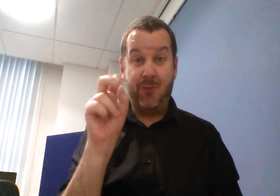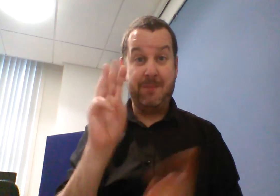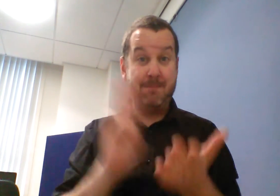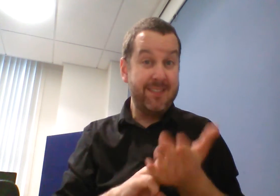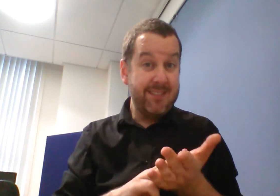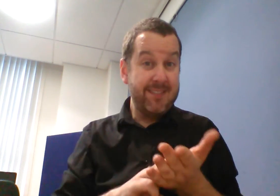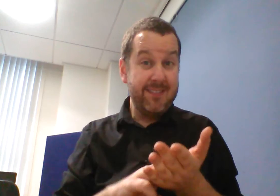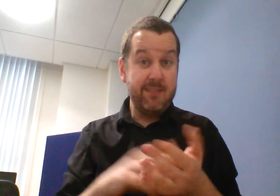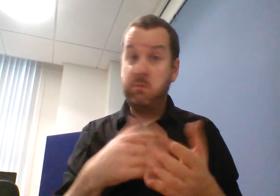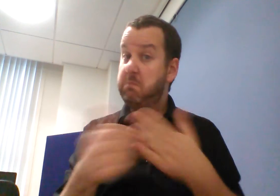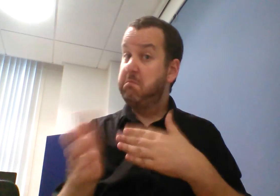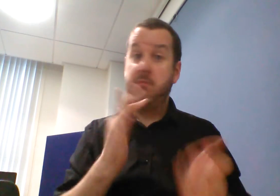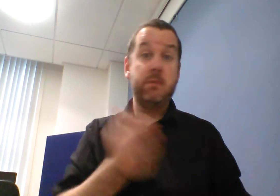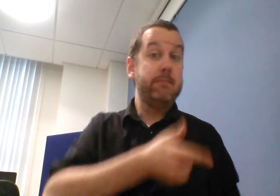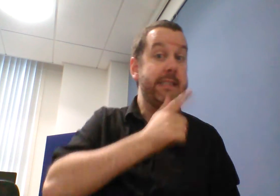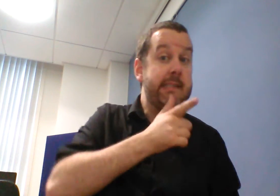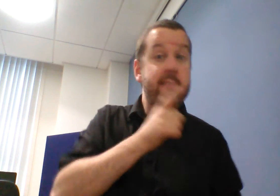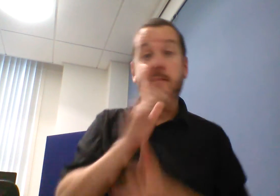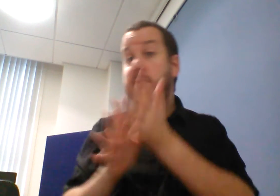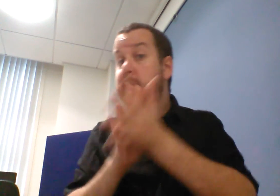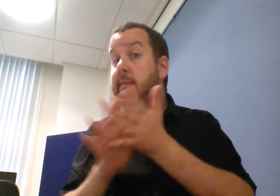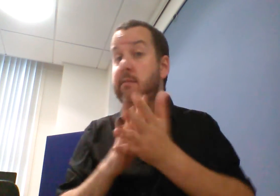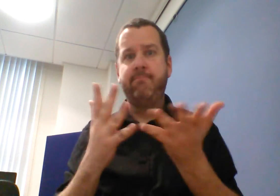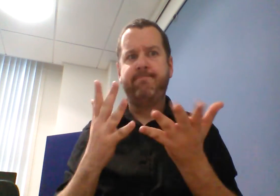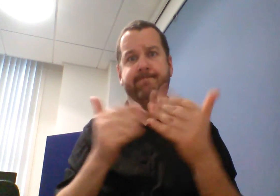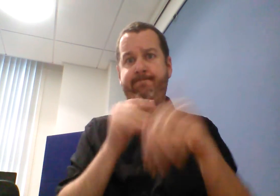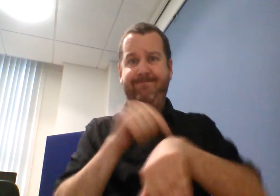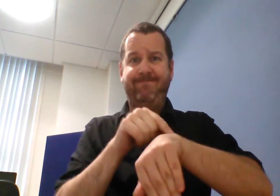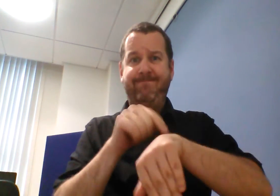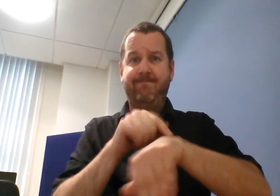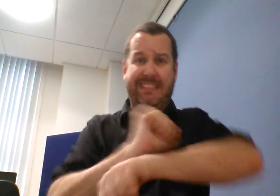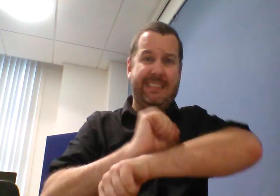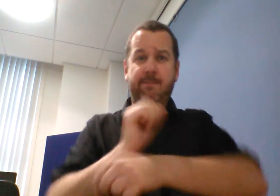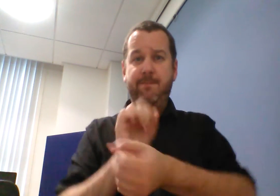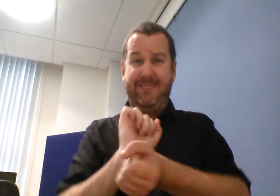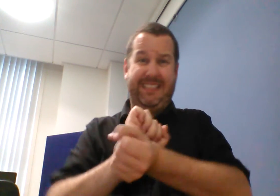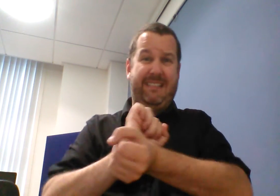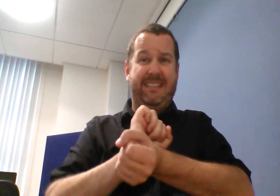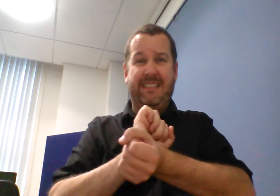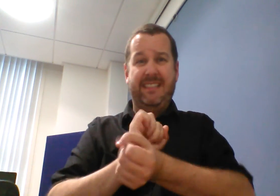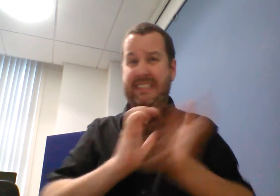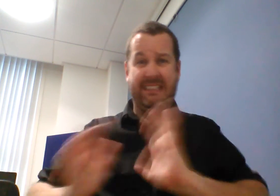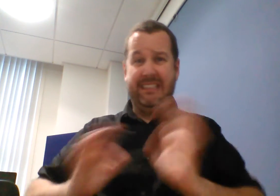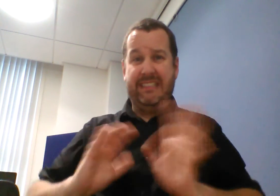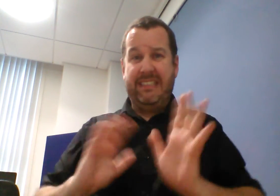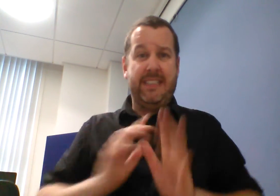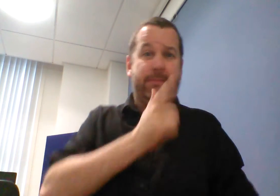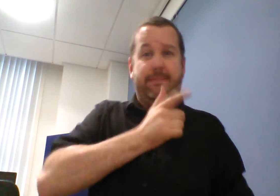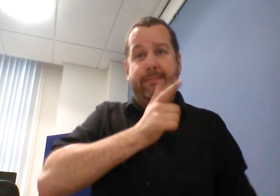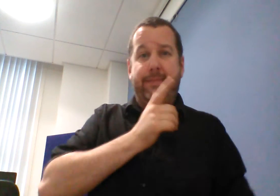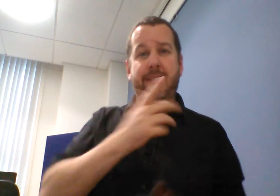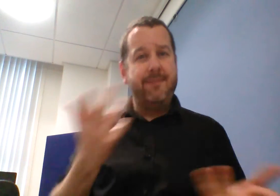I had 30 minutes - speaking or signing, you're tight on time, and you'll look OR sound rushed.